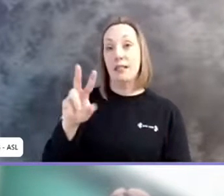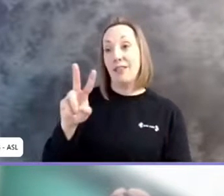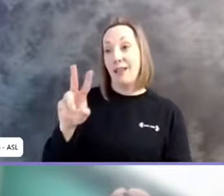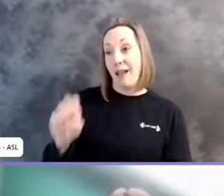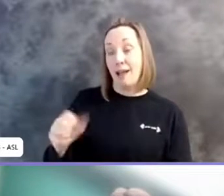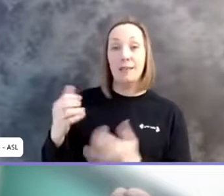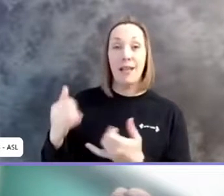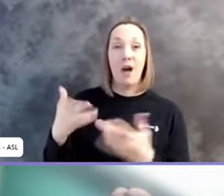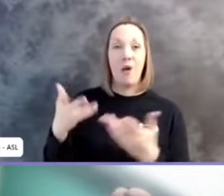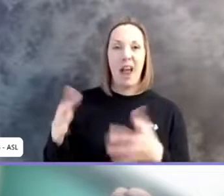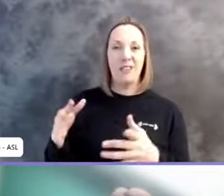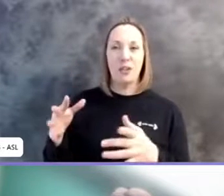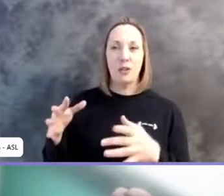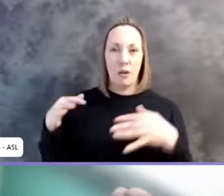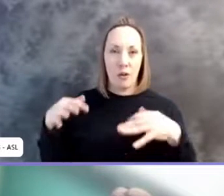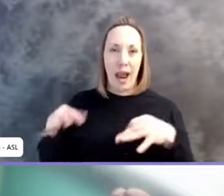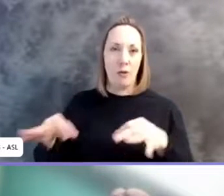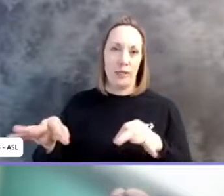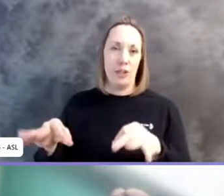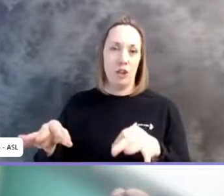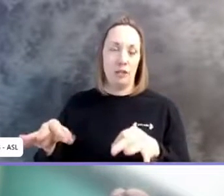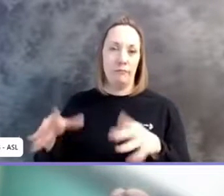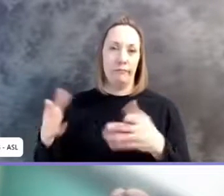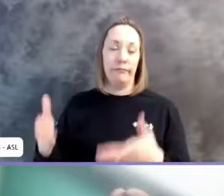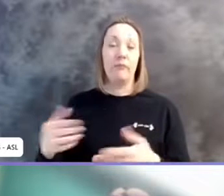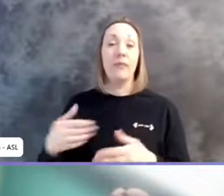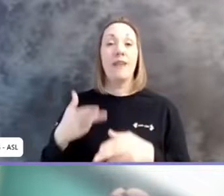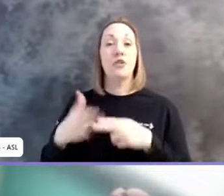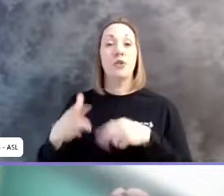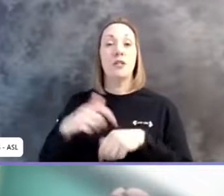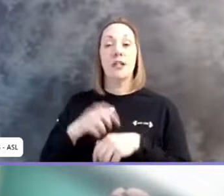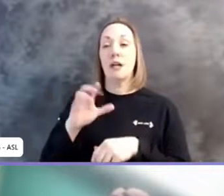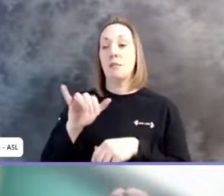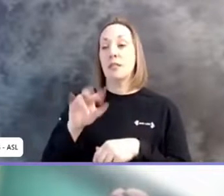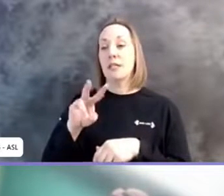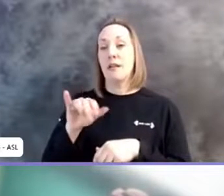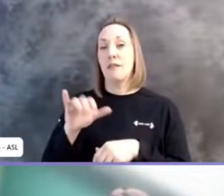program to the organization, and it is still thriving over